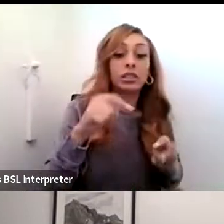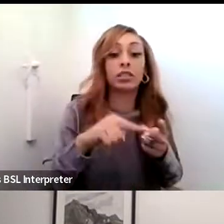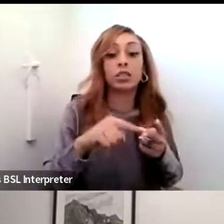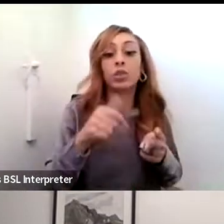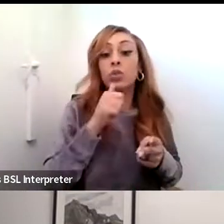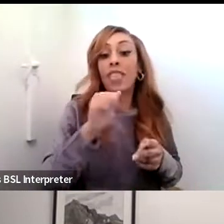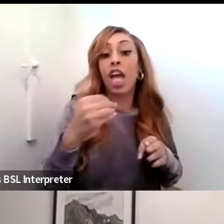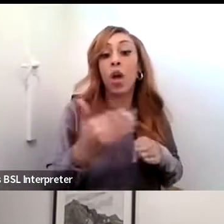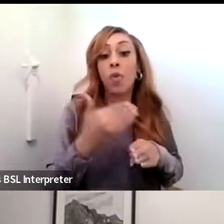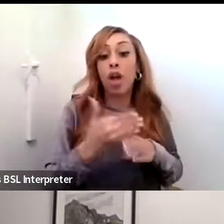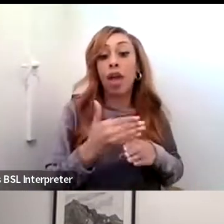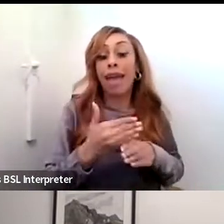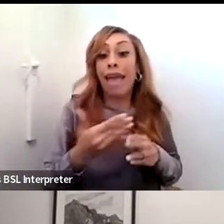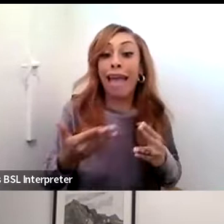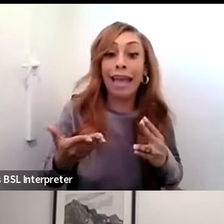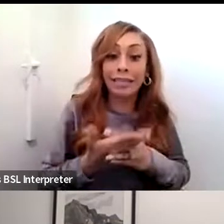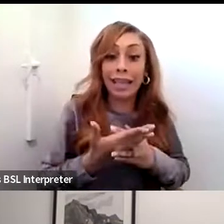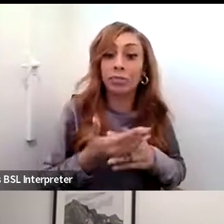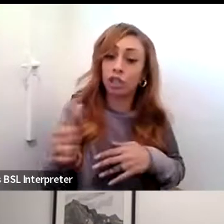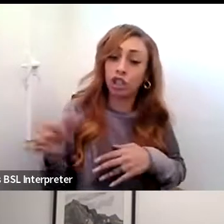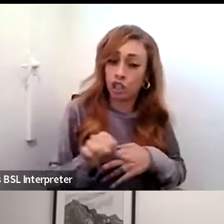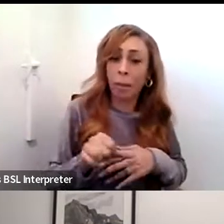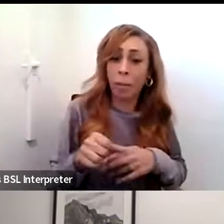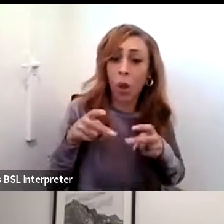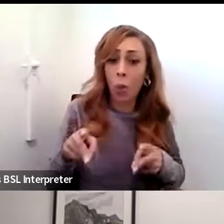And I really feel like there should be ways in which